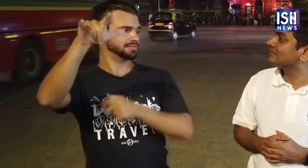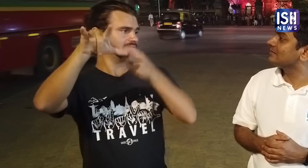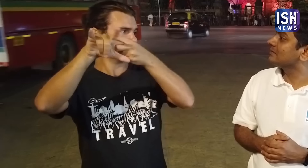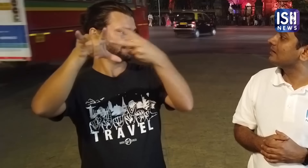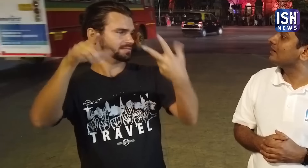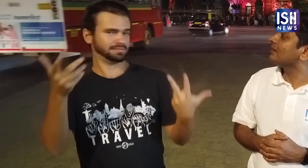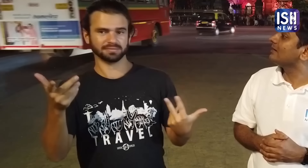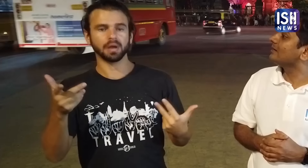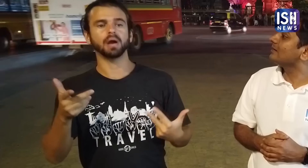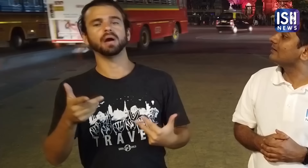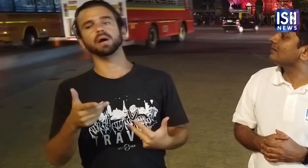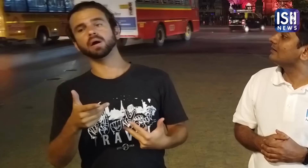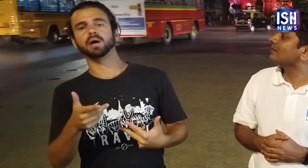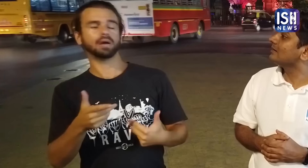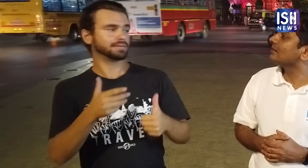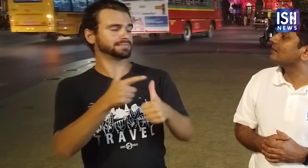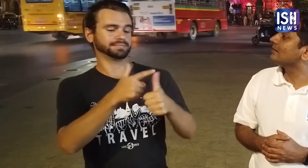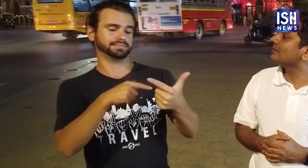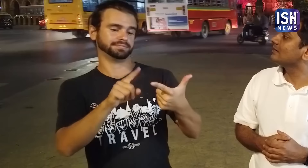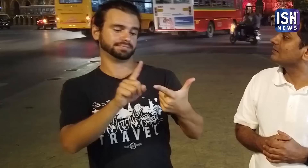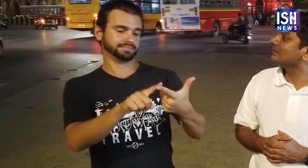I was able to Skydive.